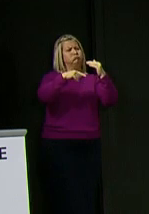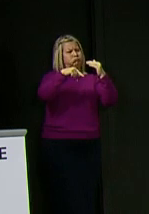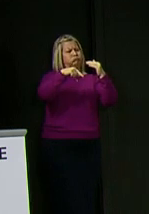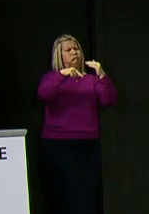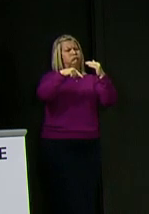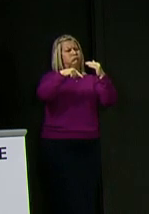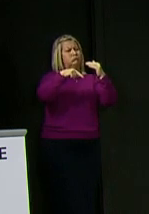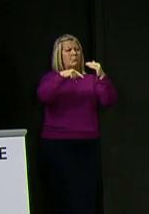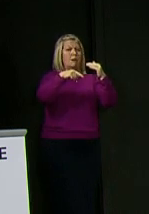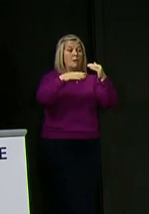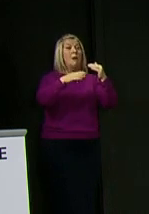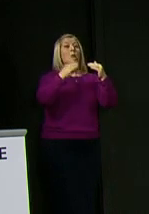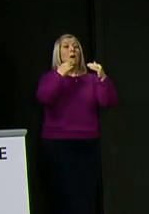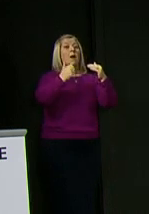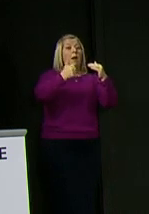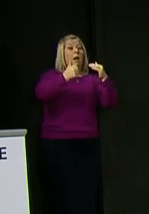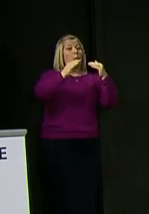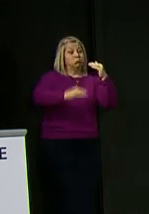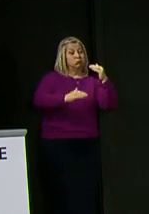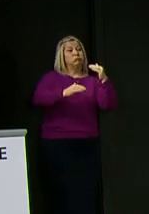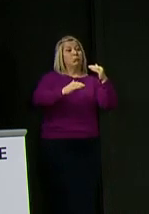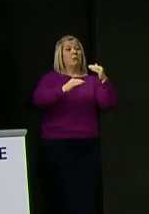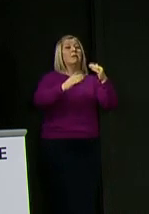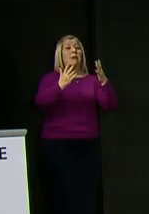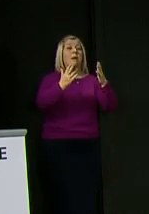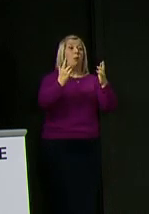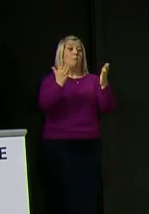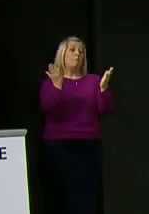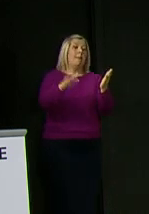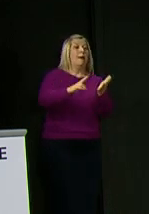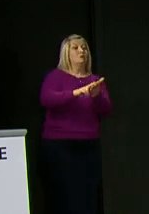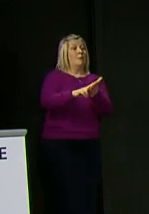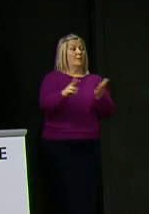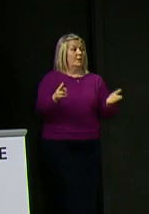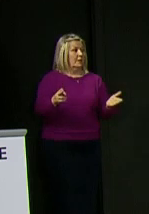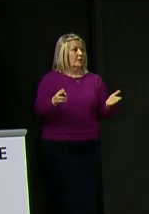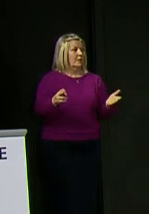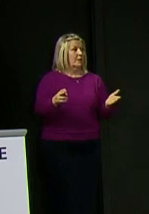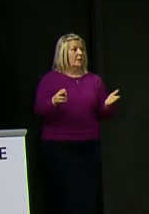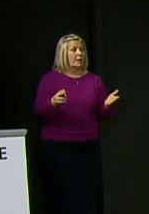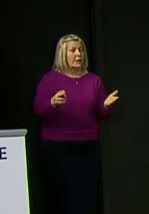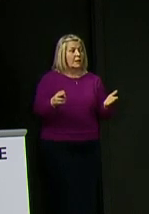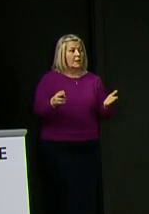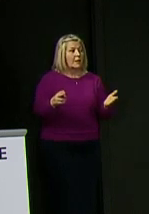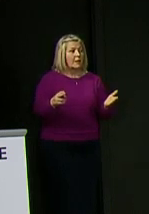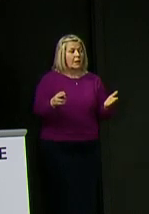when lockdown restrictions can be eased in Scotland. Is it still less than